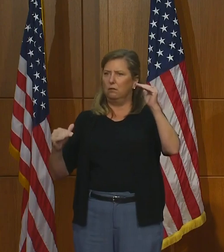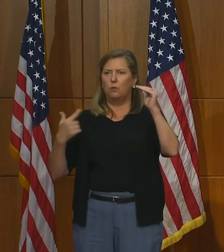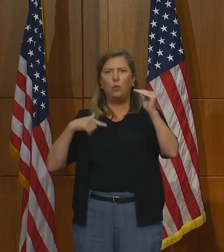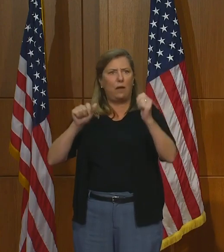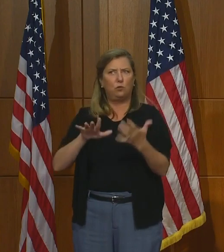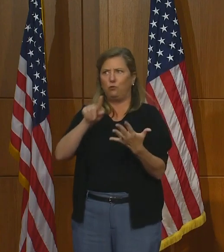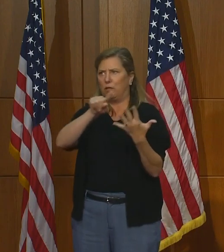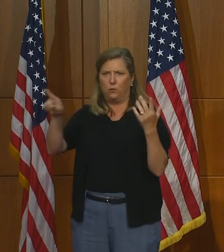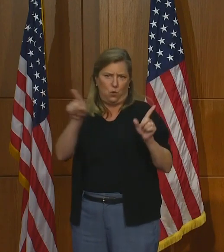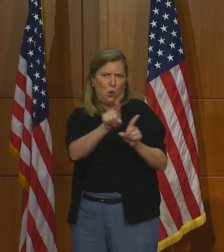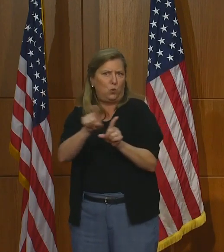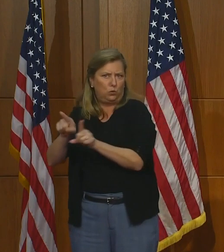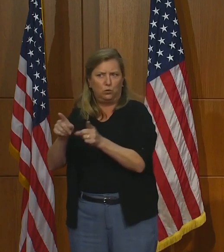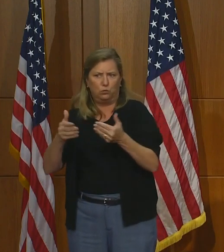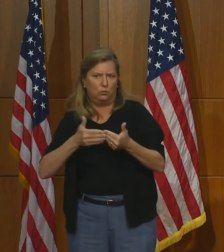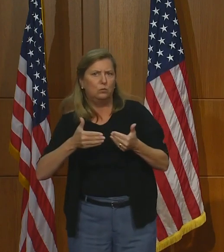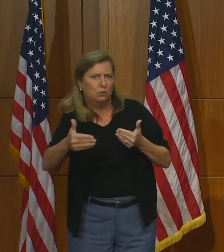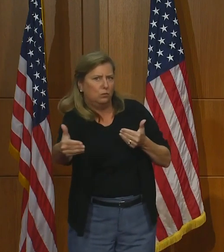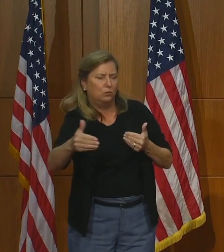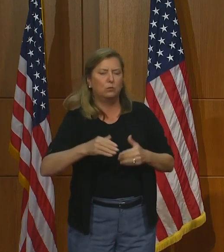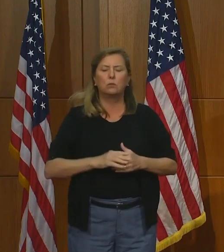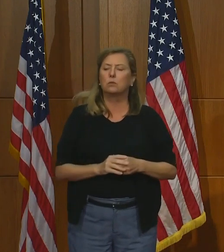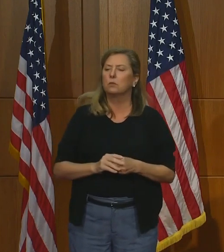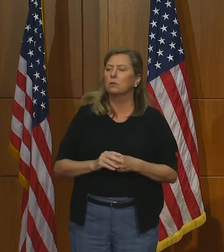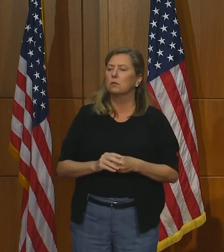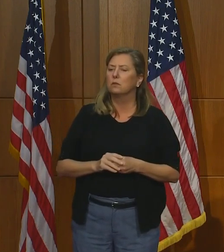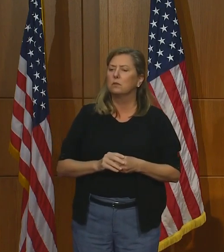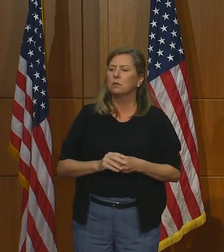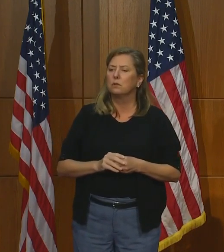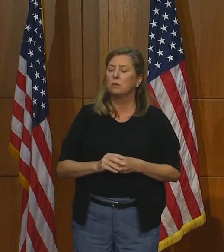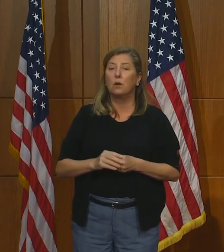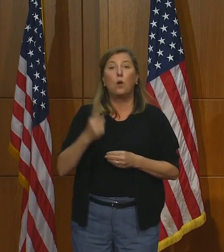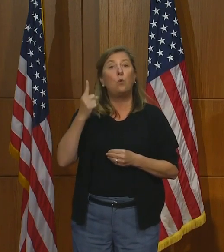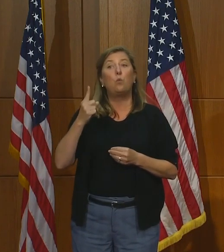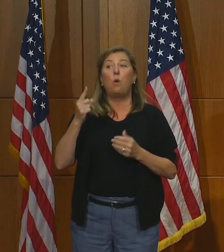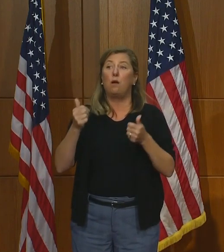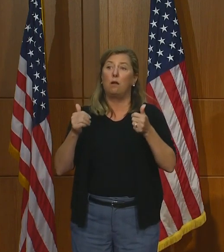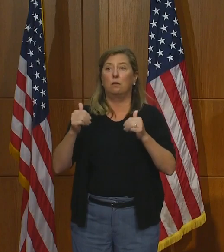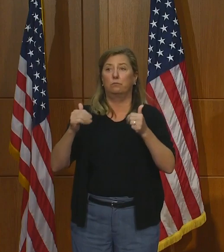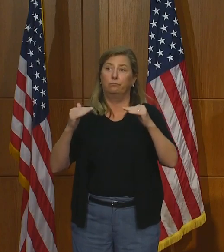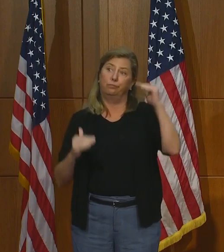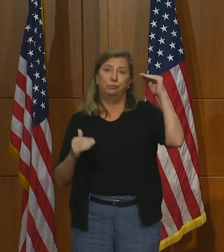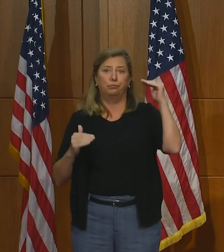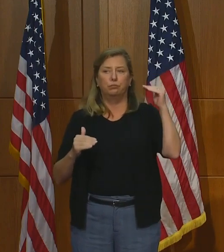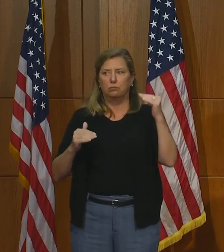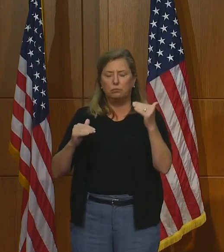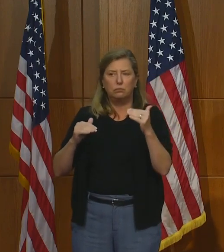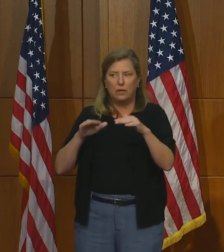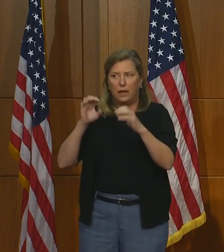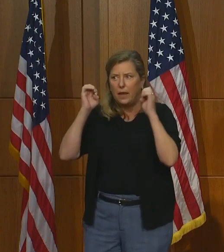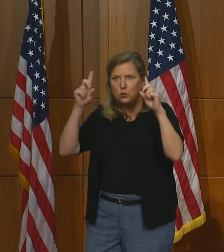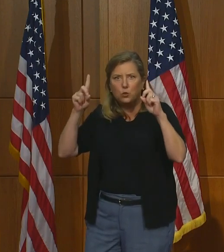THAT WE DESPERATELY NEED TO ADDRESS AS WE MOVE FORWARD AND